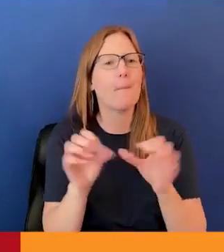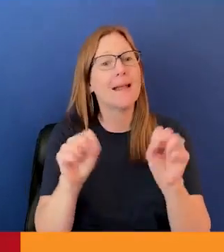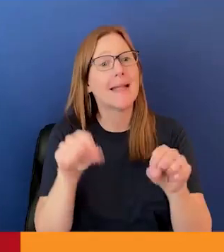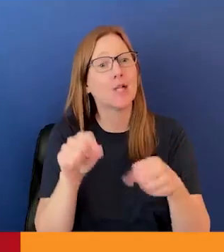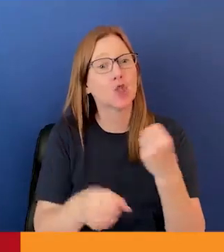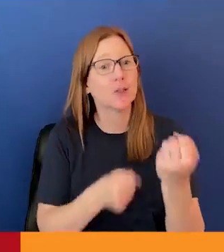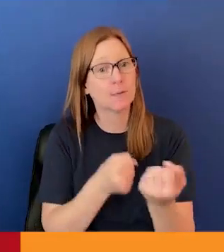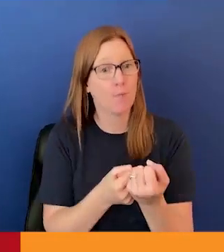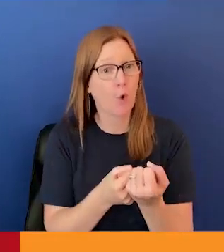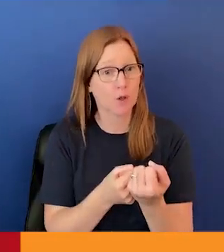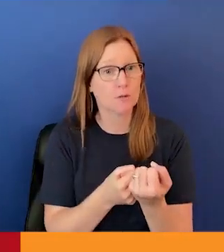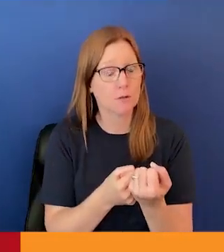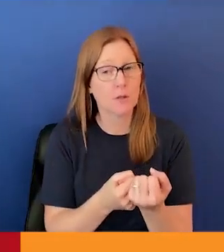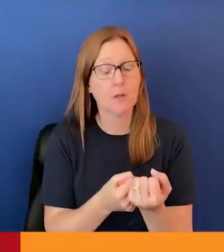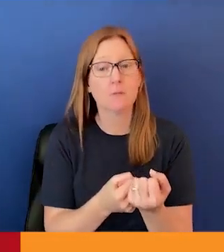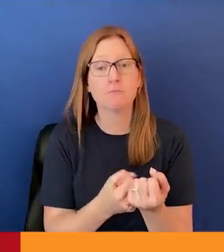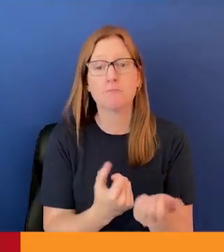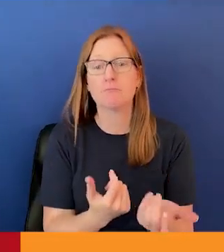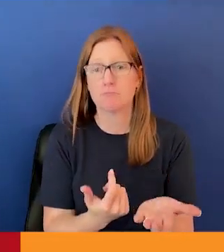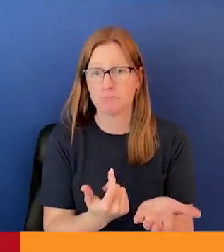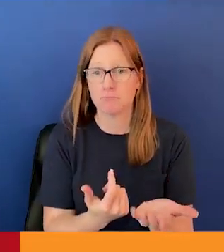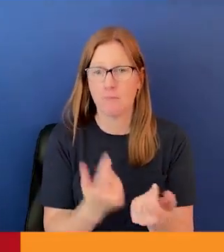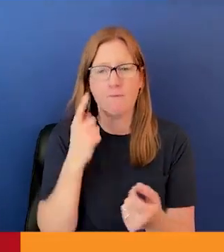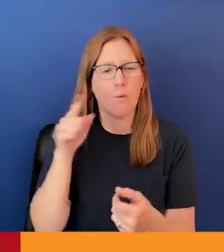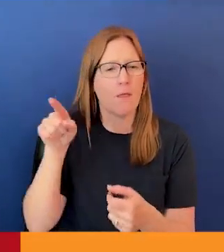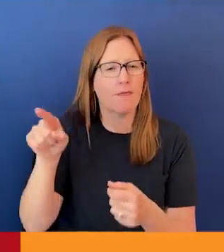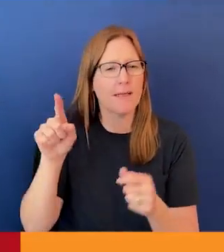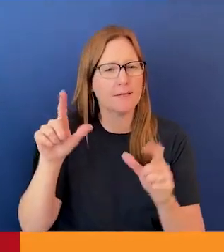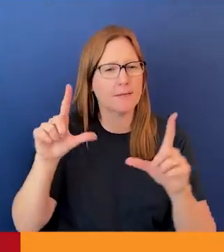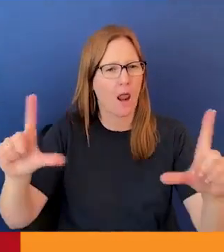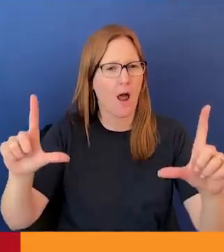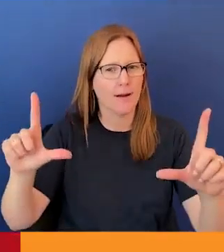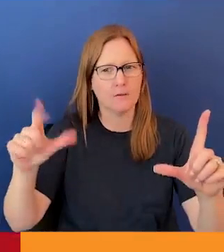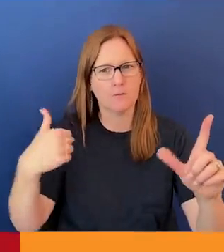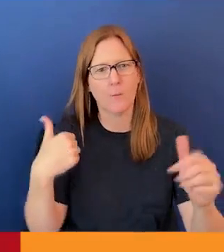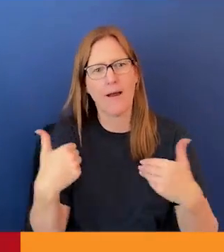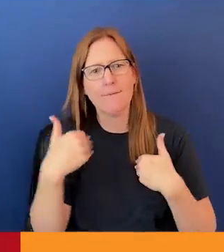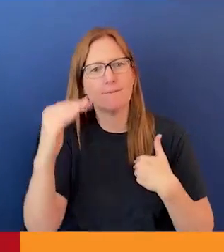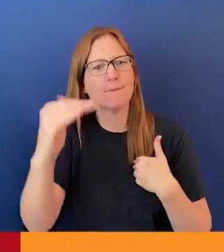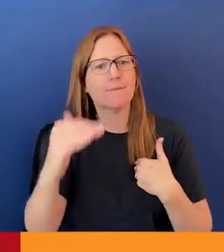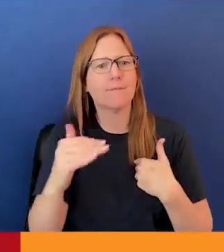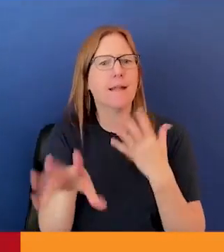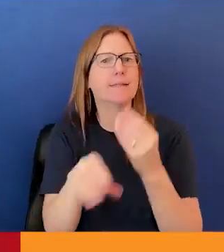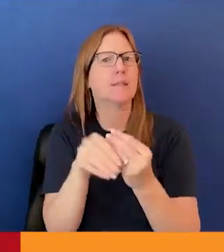we do, on this side, provide some additional information about